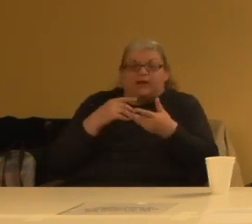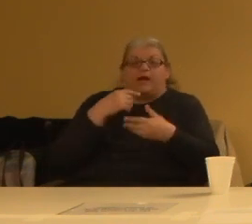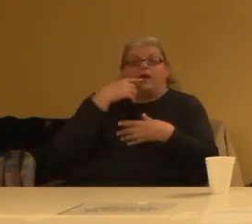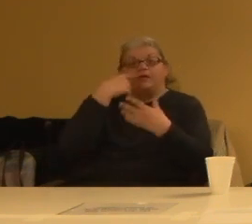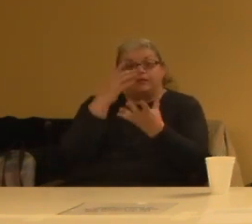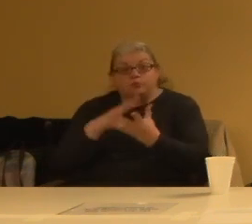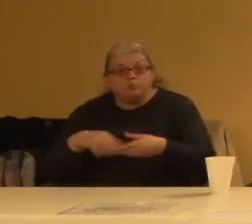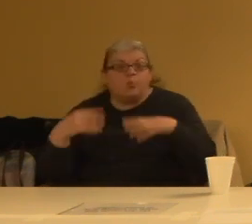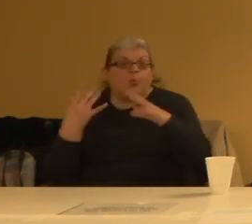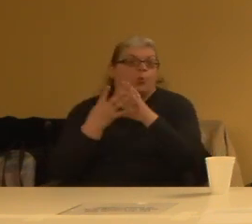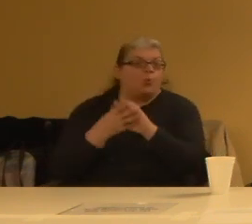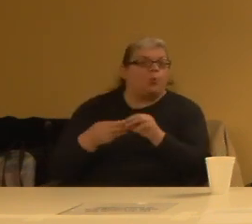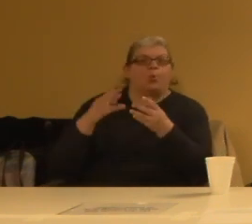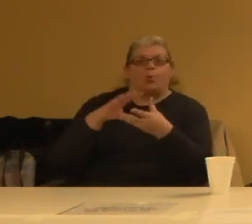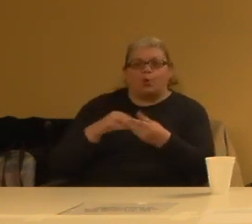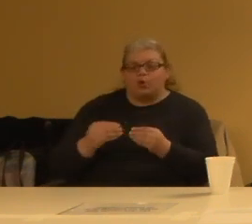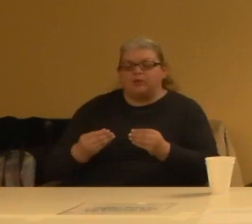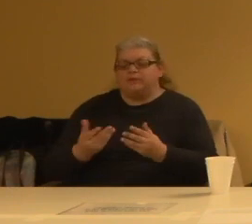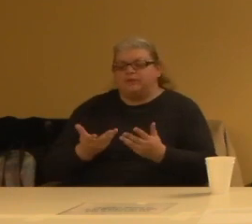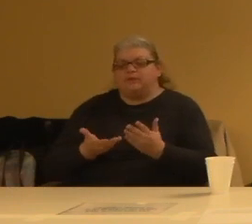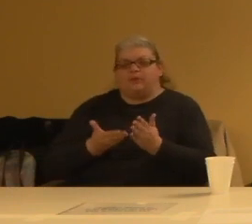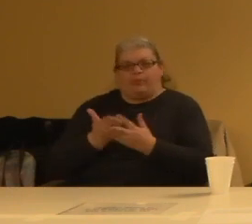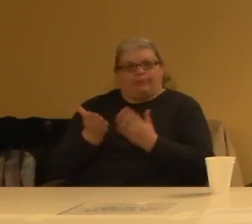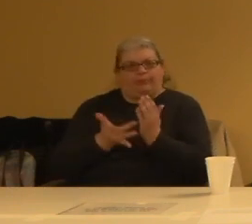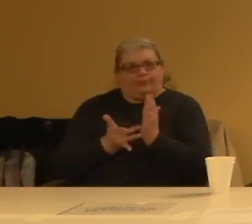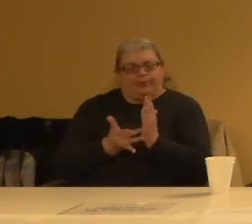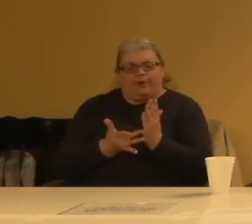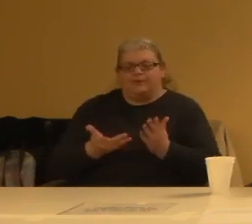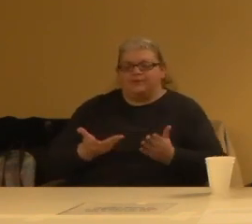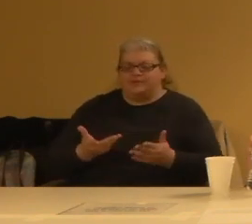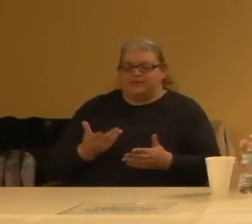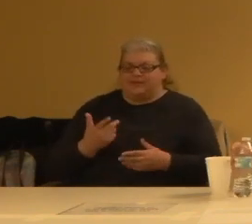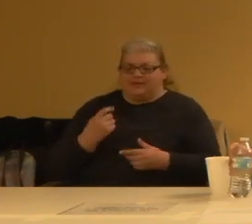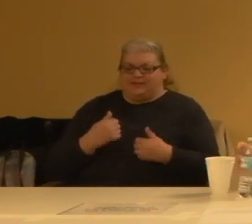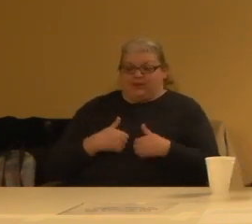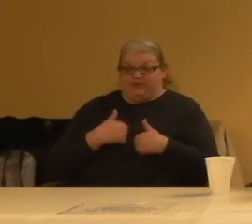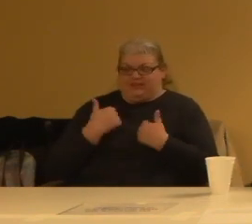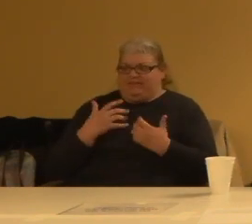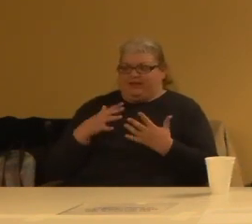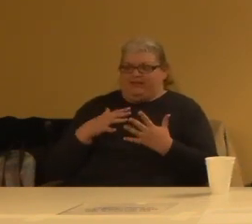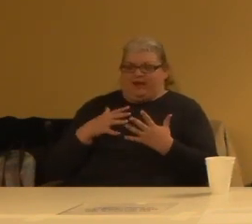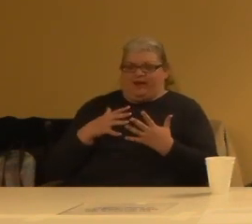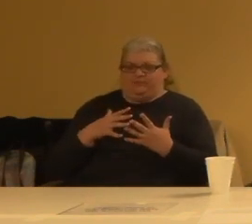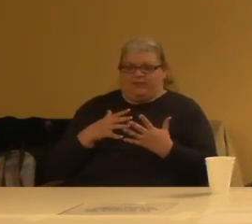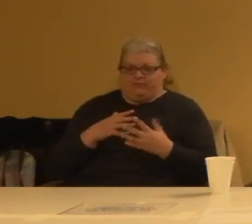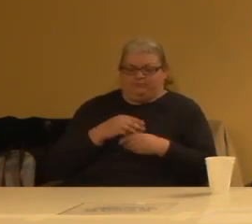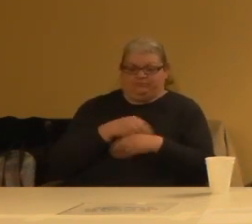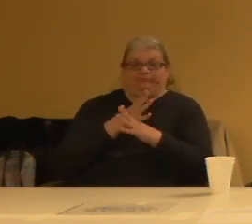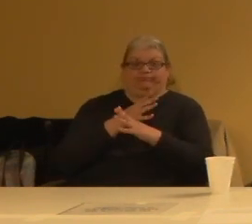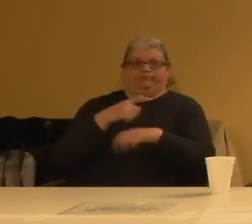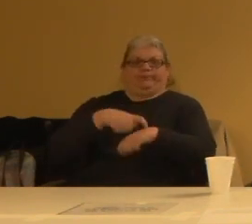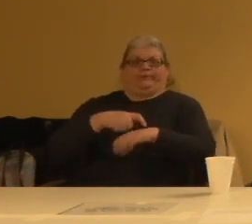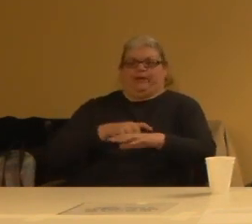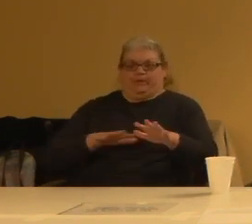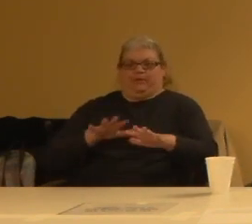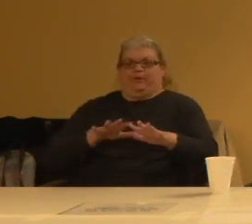in terms of that. And so, because I was living in that weird fringe land anyway, like all of a sudden the pandemic happened, people were shifting to Zoom and